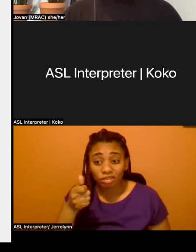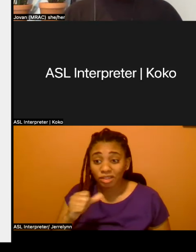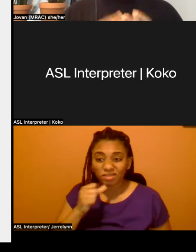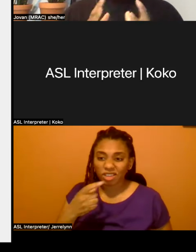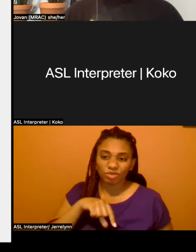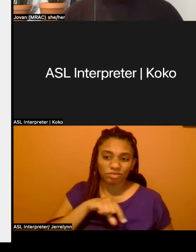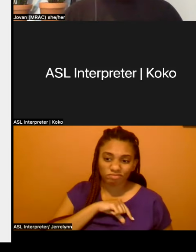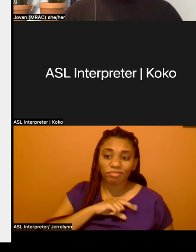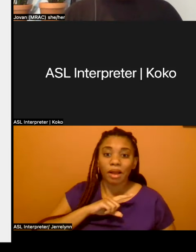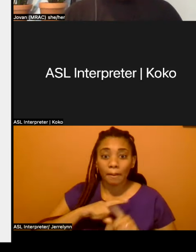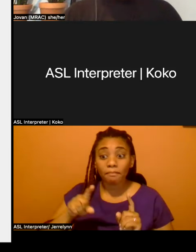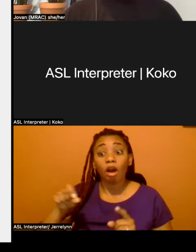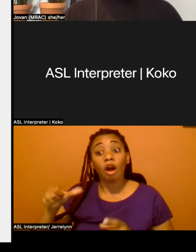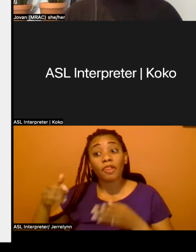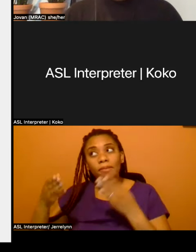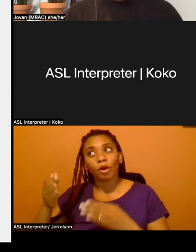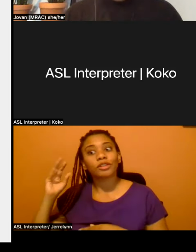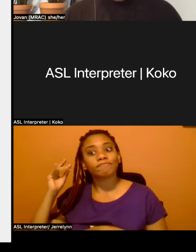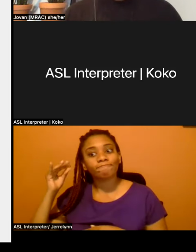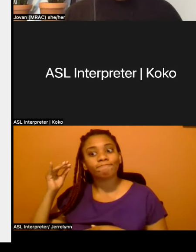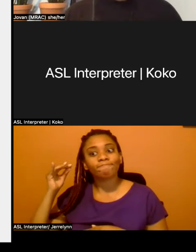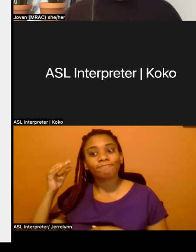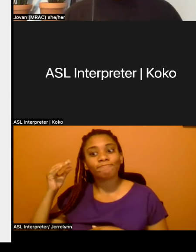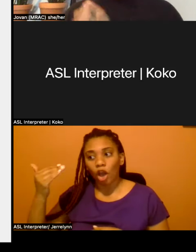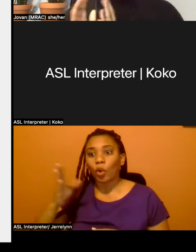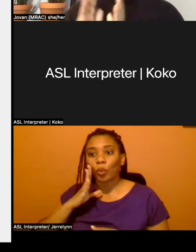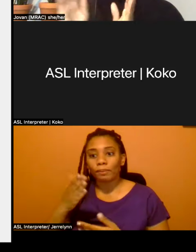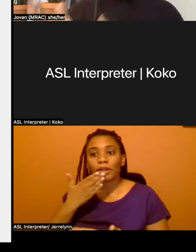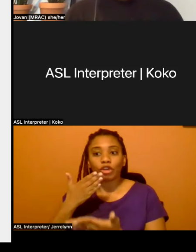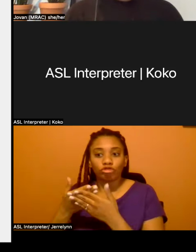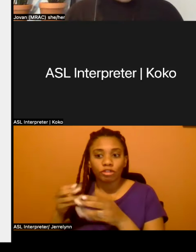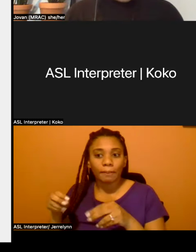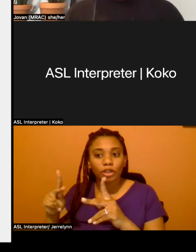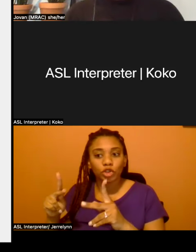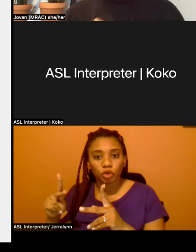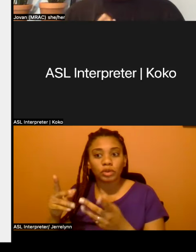but you have somebody in mind that you really think we should consider, or you wanna put their name in the hat.